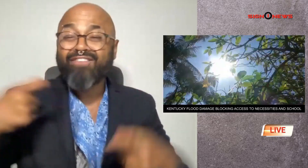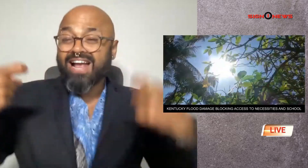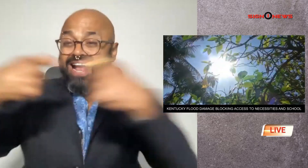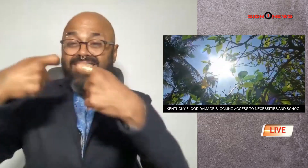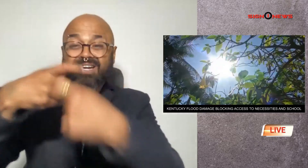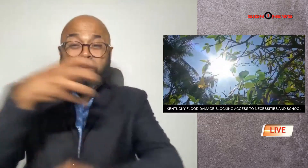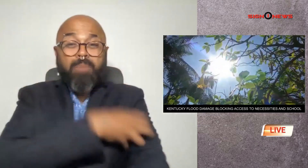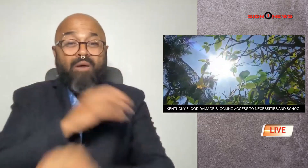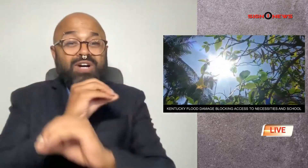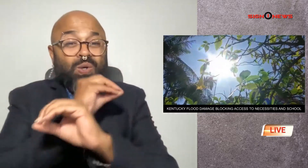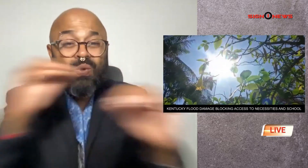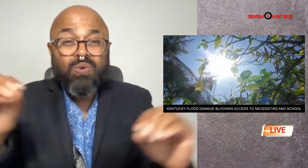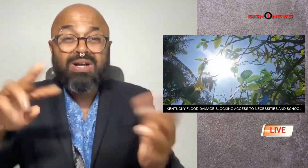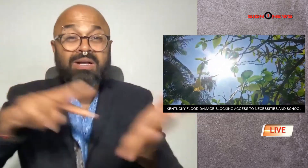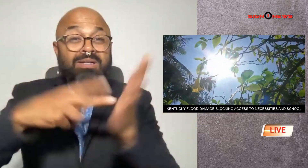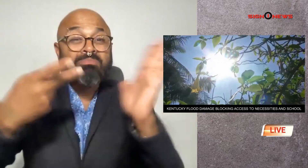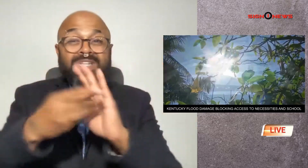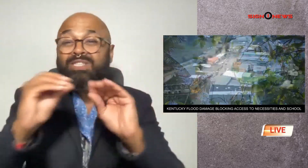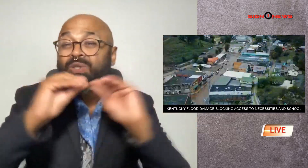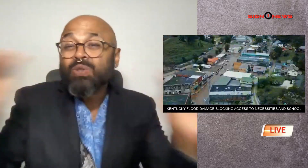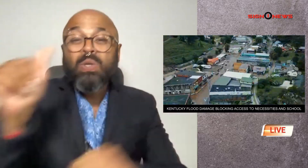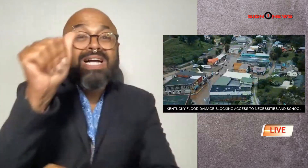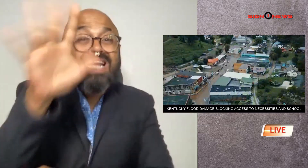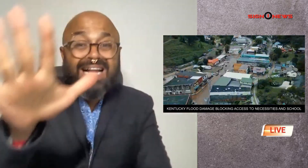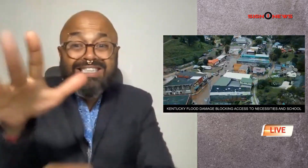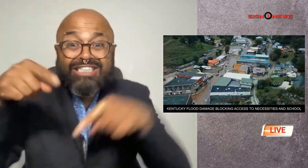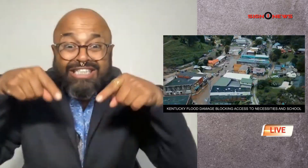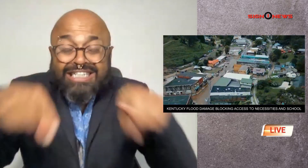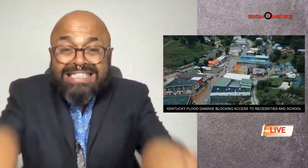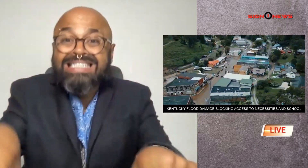and even buildings that are intact might not have power